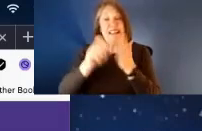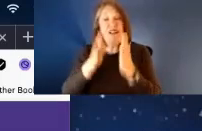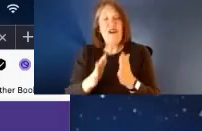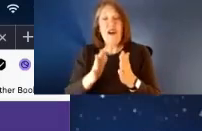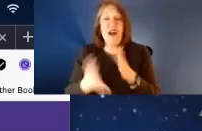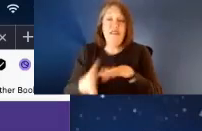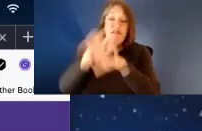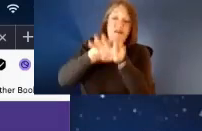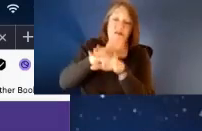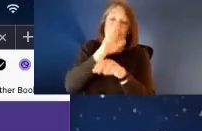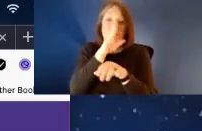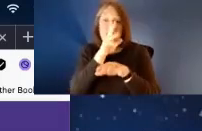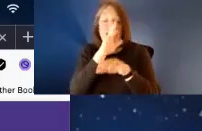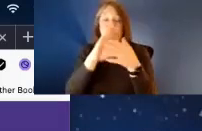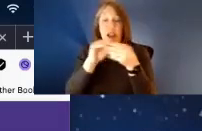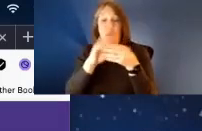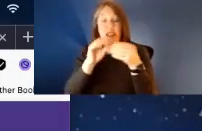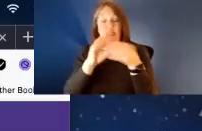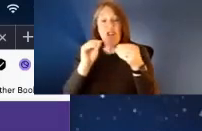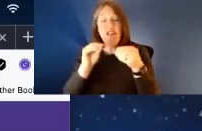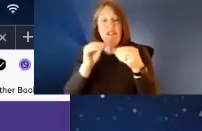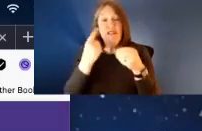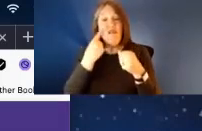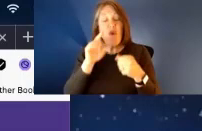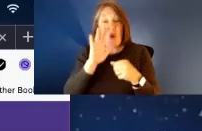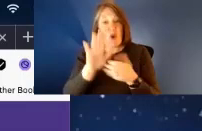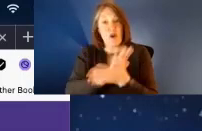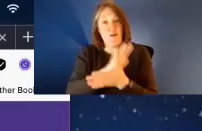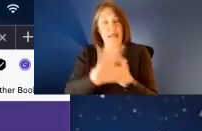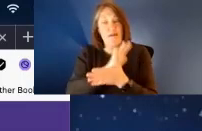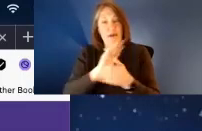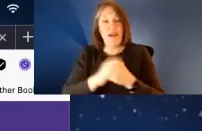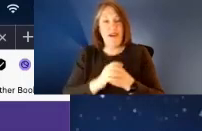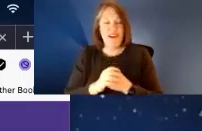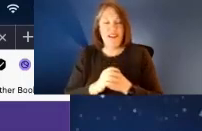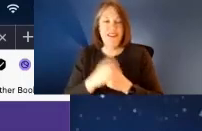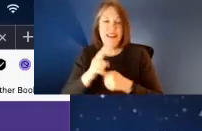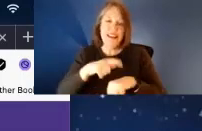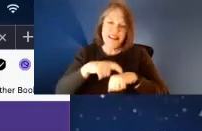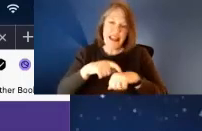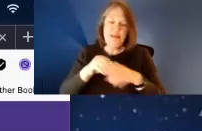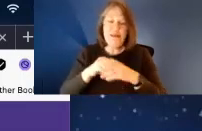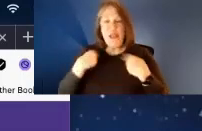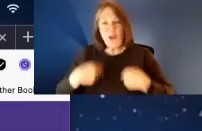to her paper presentation. 06:46:27 >> SPEAKER: Human development. So